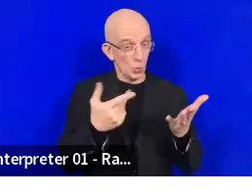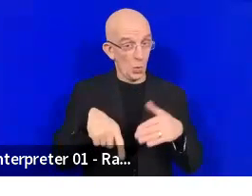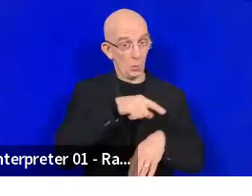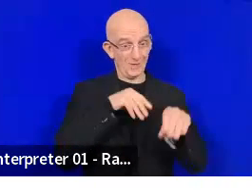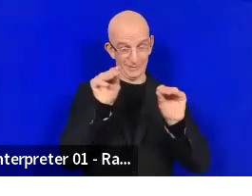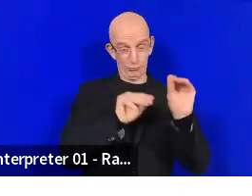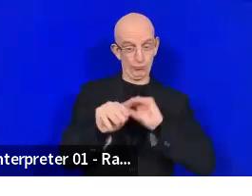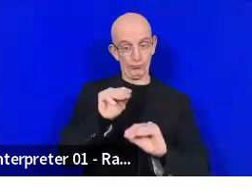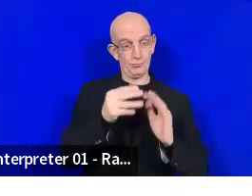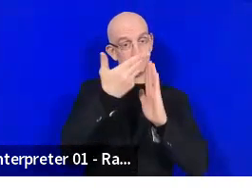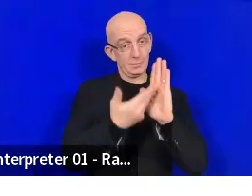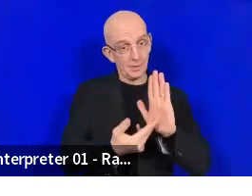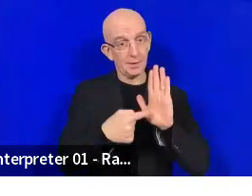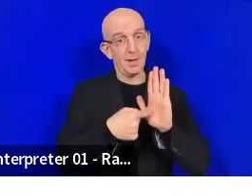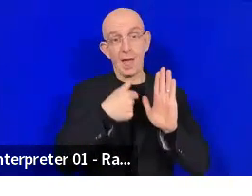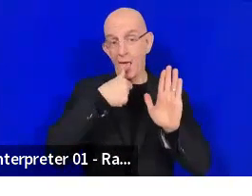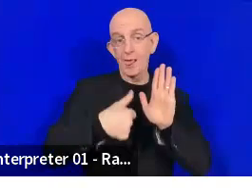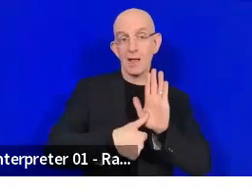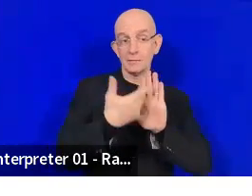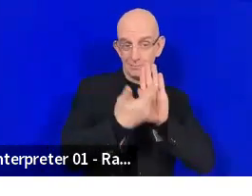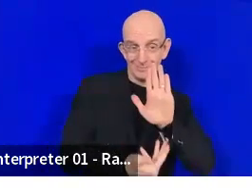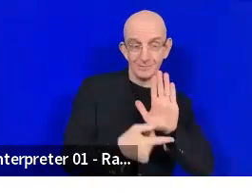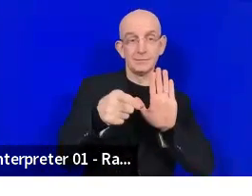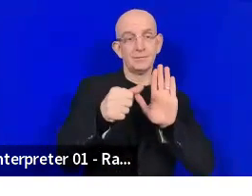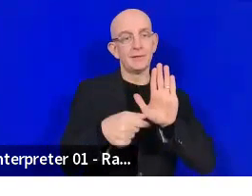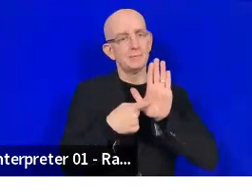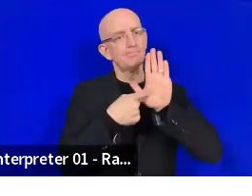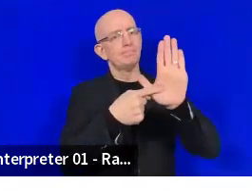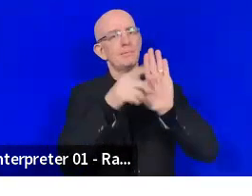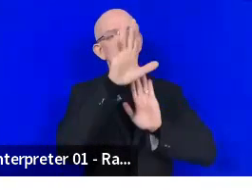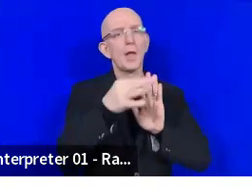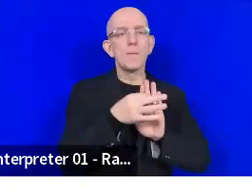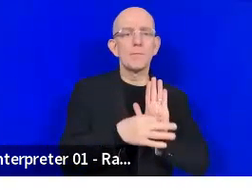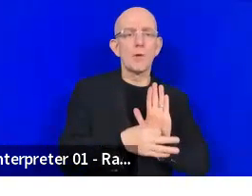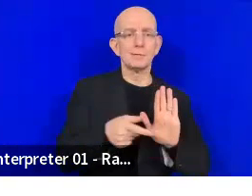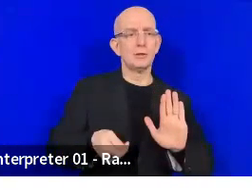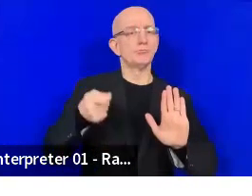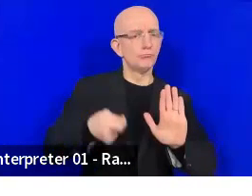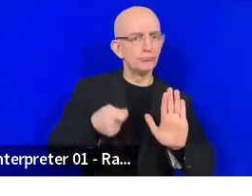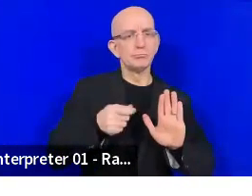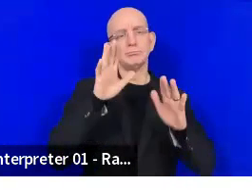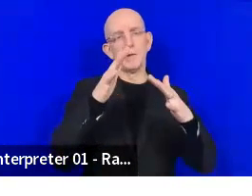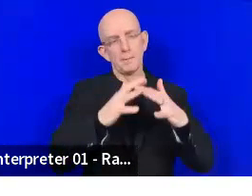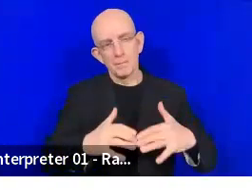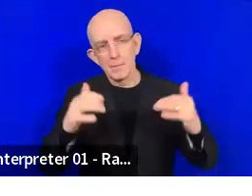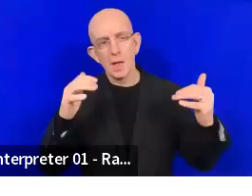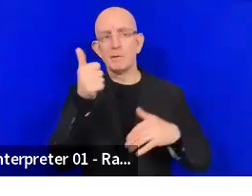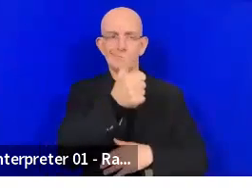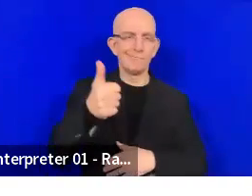parliaments to your head of states, governments, ministers, international representatives in the health sectors, and beyond.